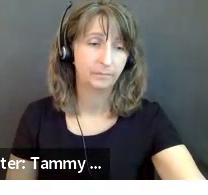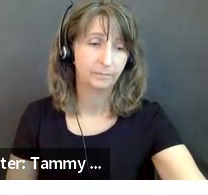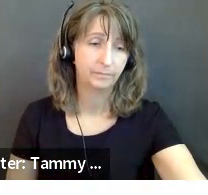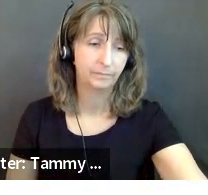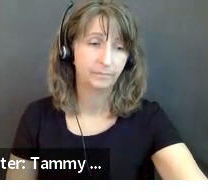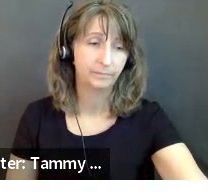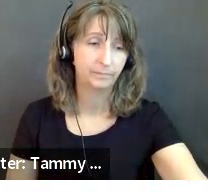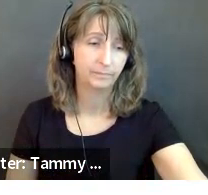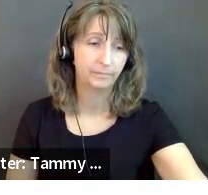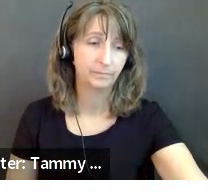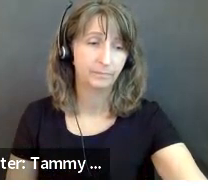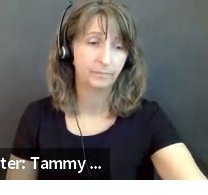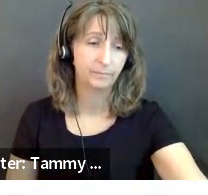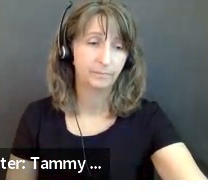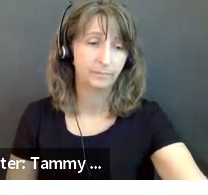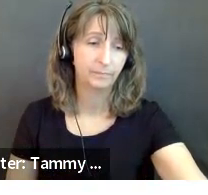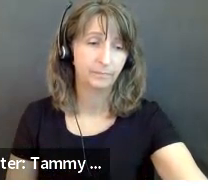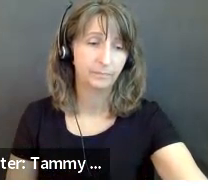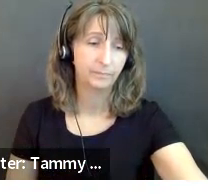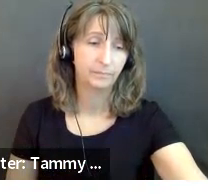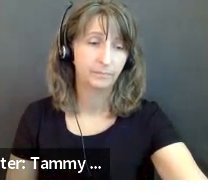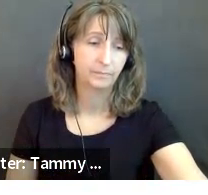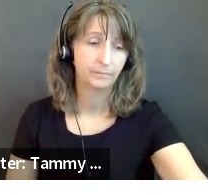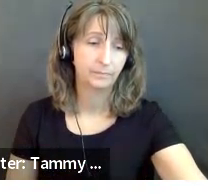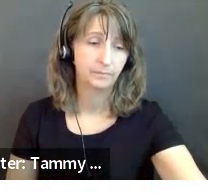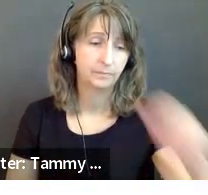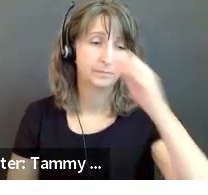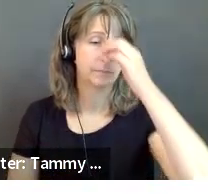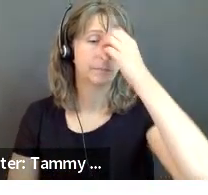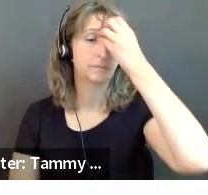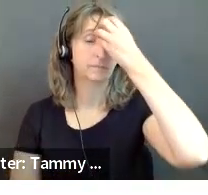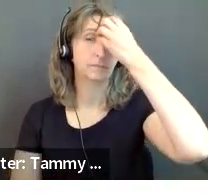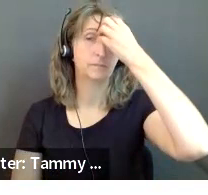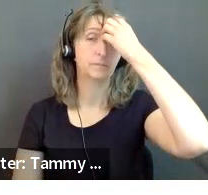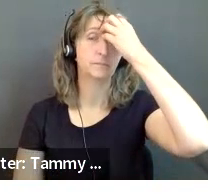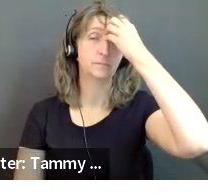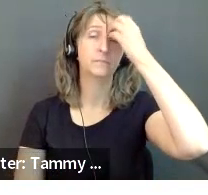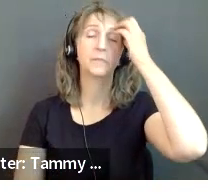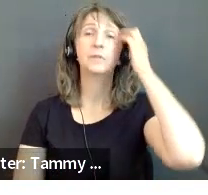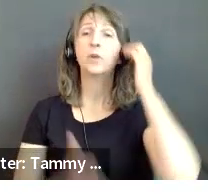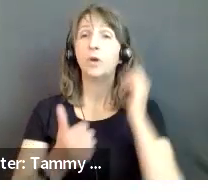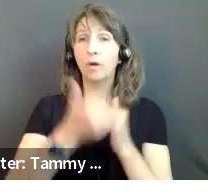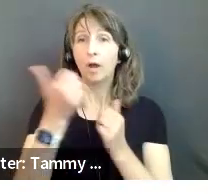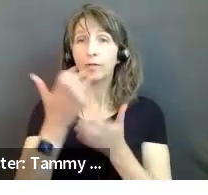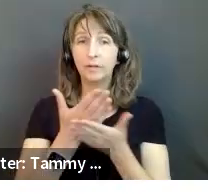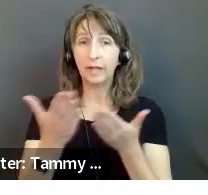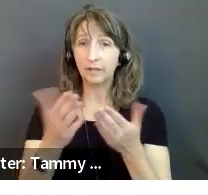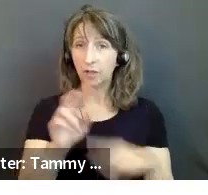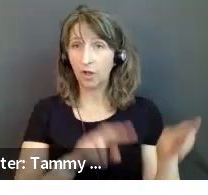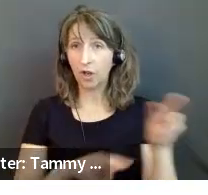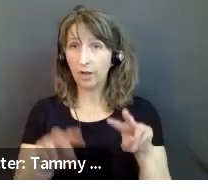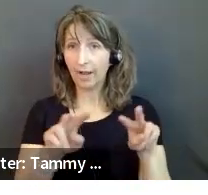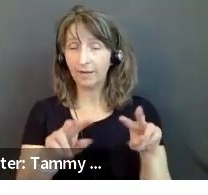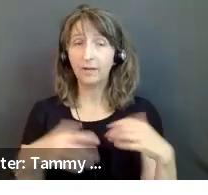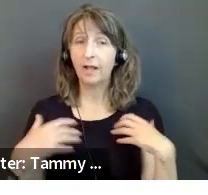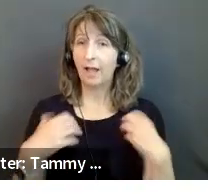So other things that we look at. Besides the healthcare and, your actual social security benefits.